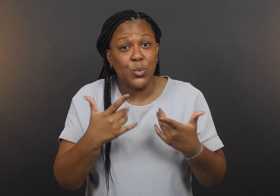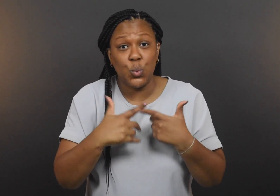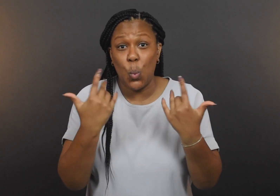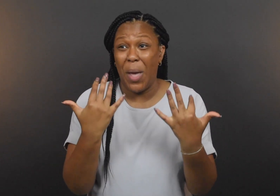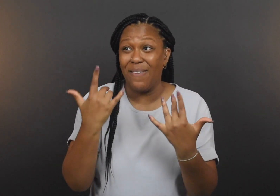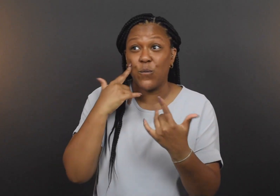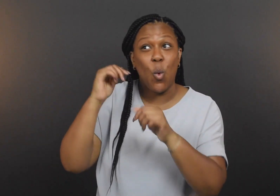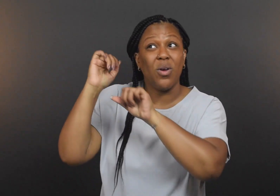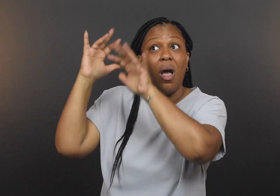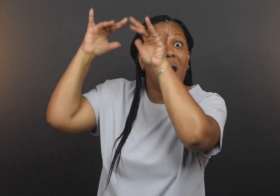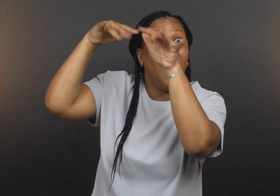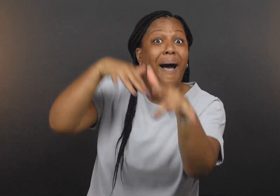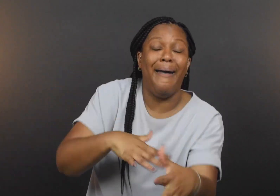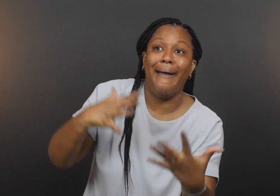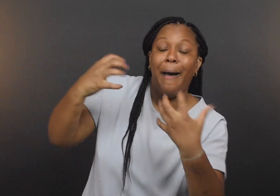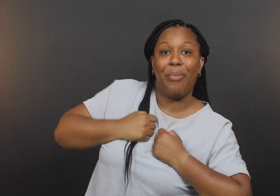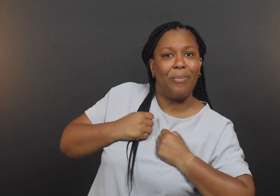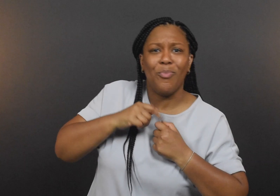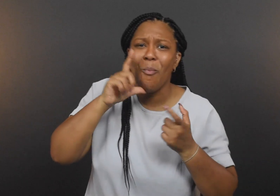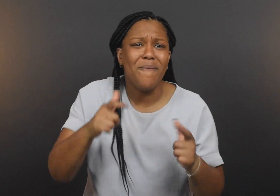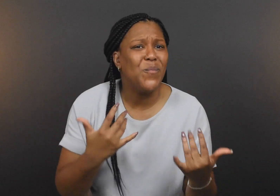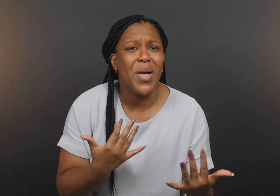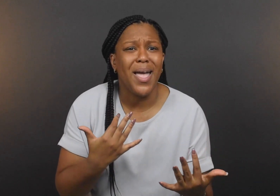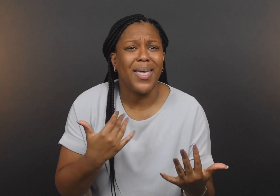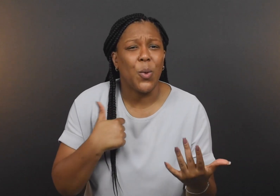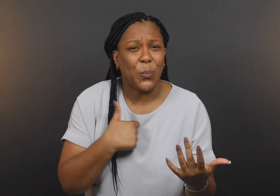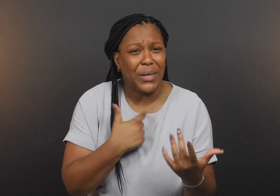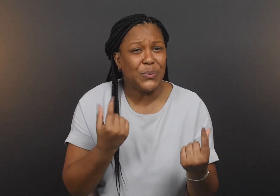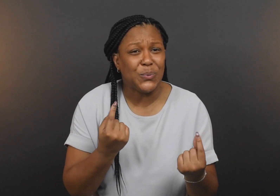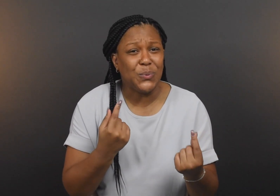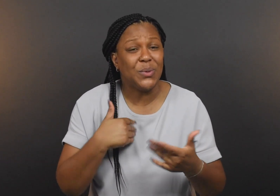and we don’t have to just let the tidal wave wash over us,” Dale says.